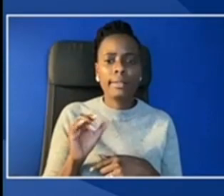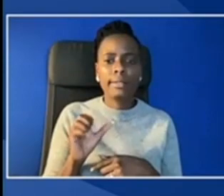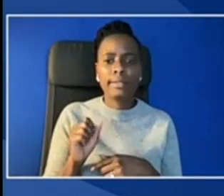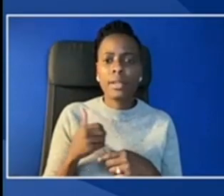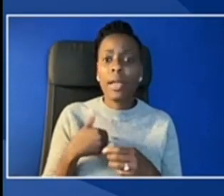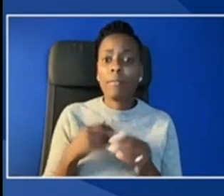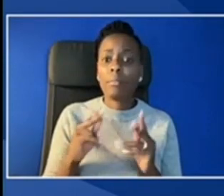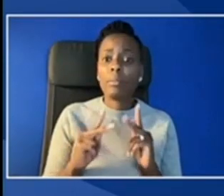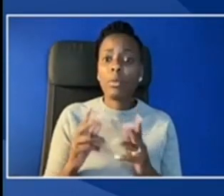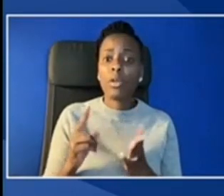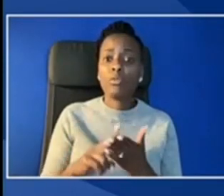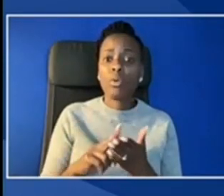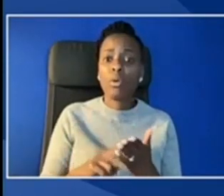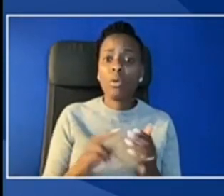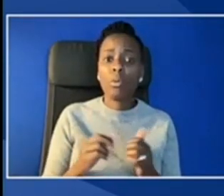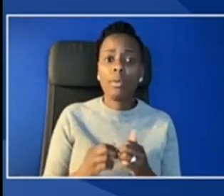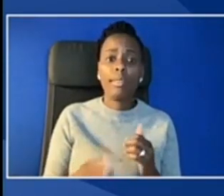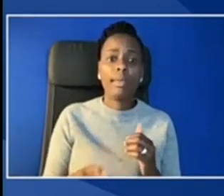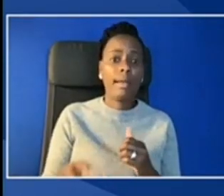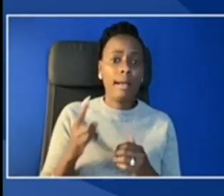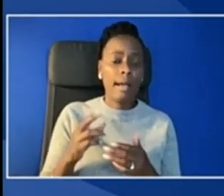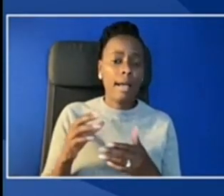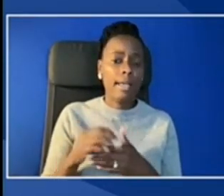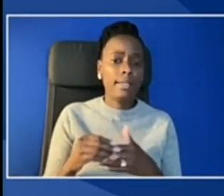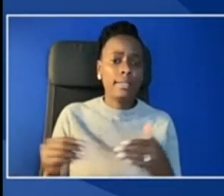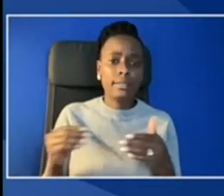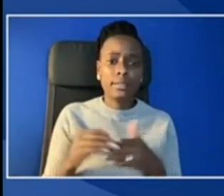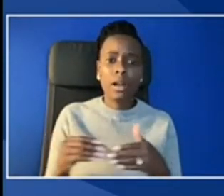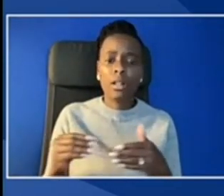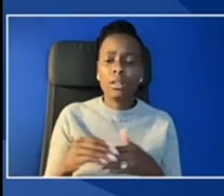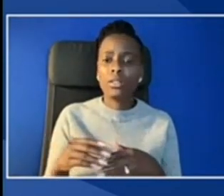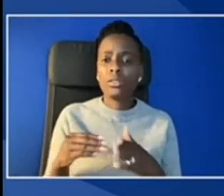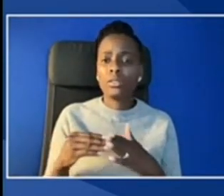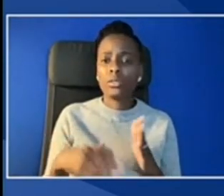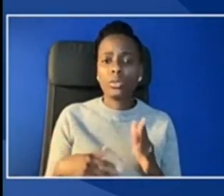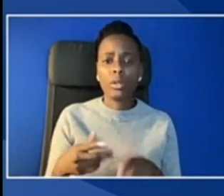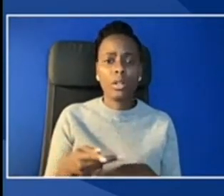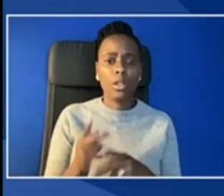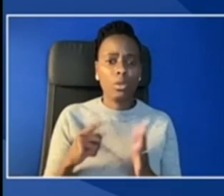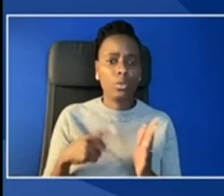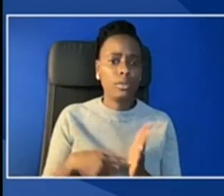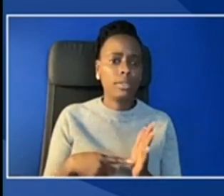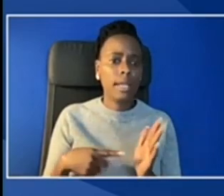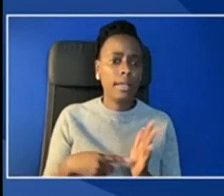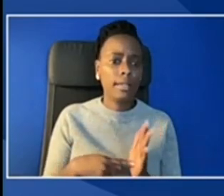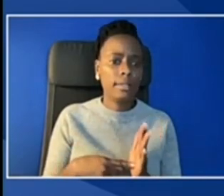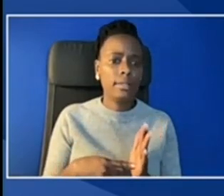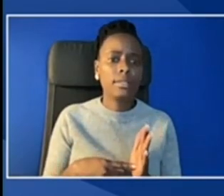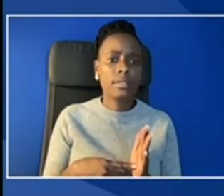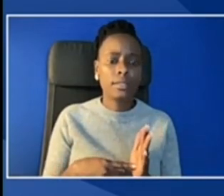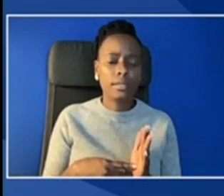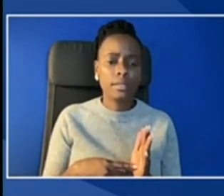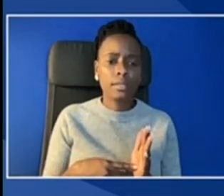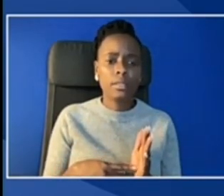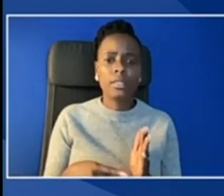high-dollar, you know, tens of thousands of dollars in student loan debt that is practically going to be impossible to pay